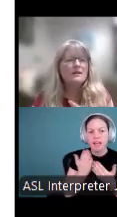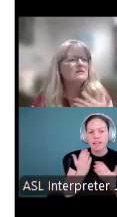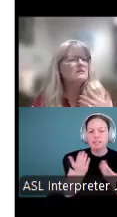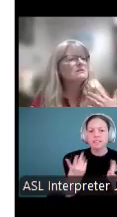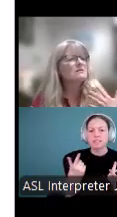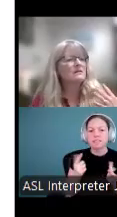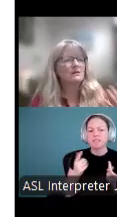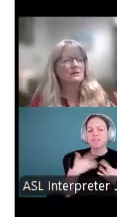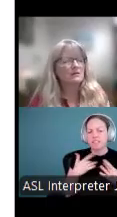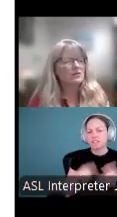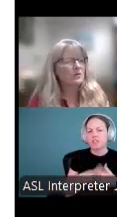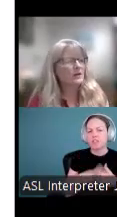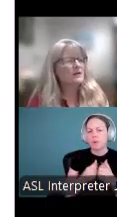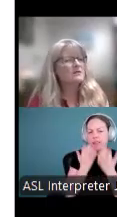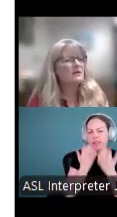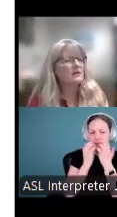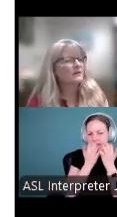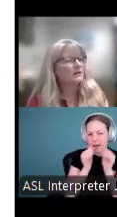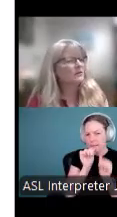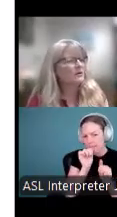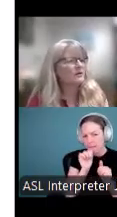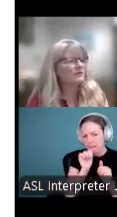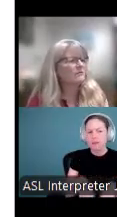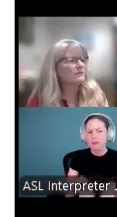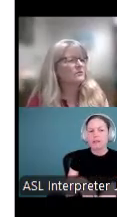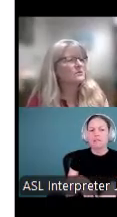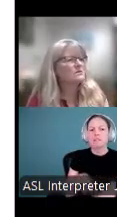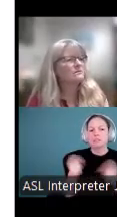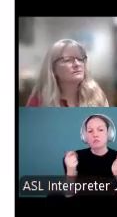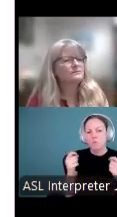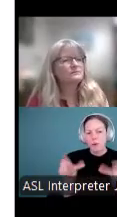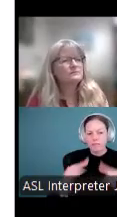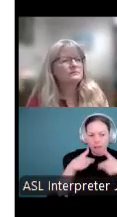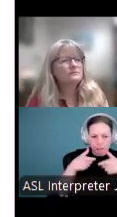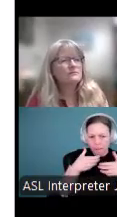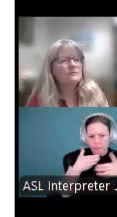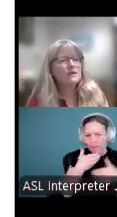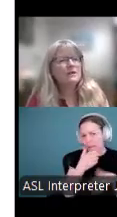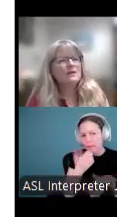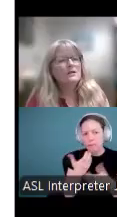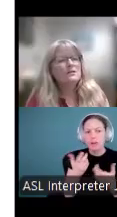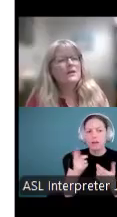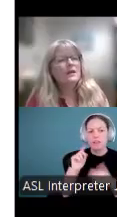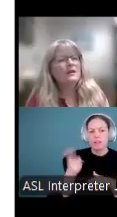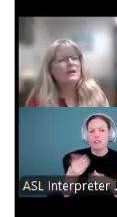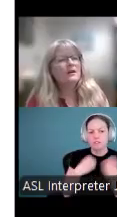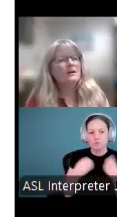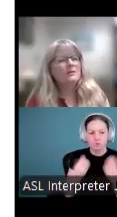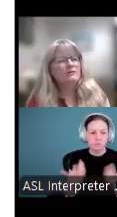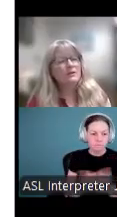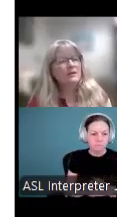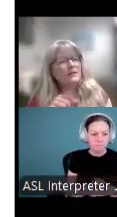hands, then toys, and then later on foods. So then, if you look